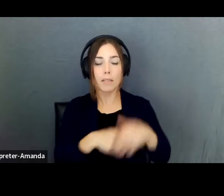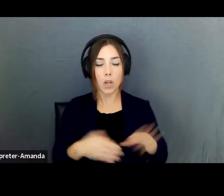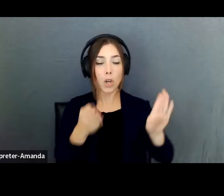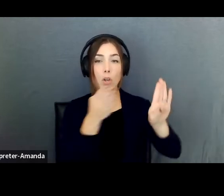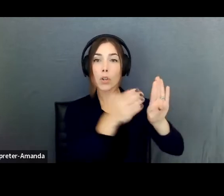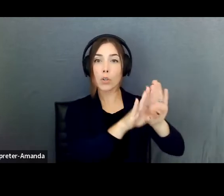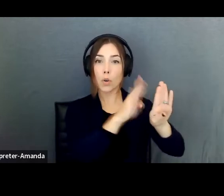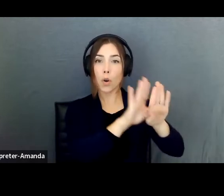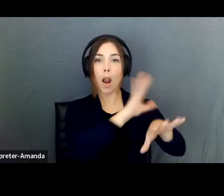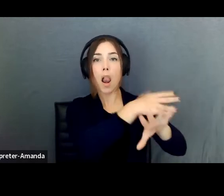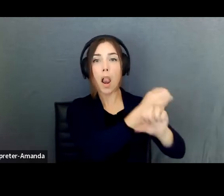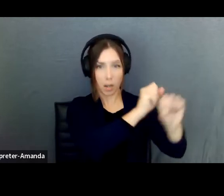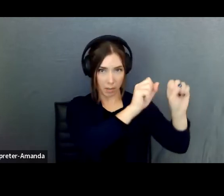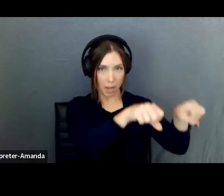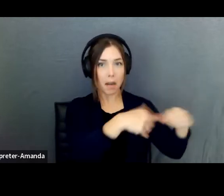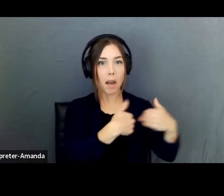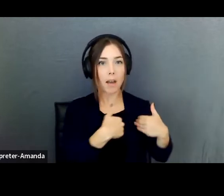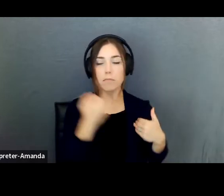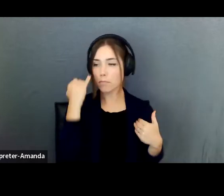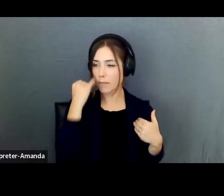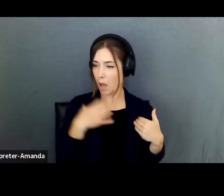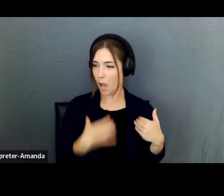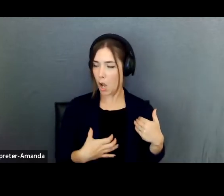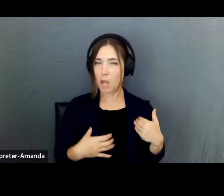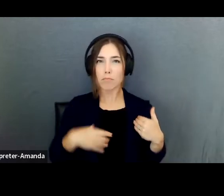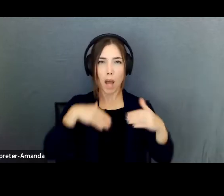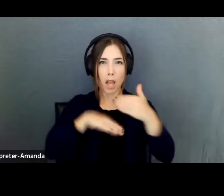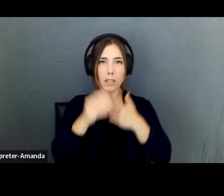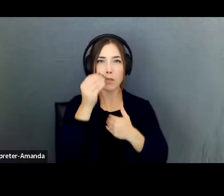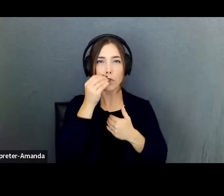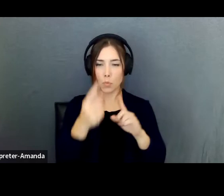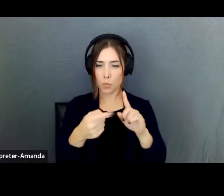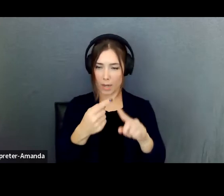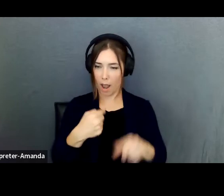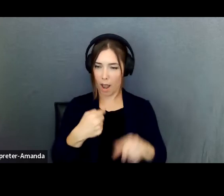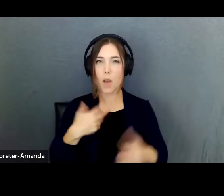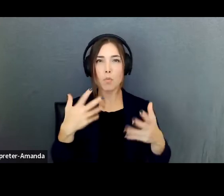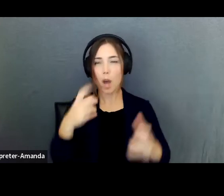If I'm hungry I should have access to food when ever I want it. My food shouldn't locked up.